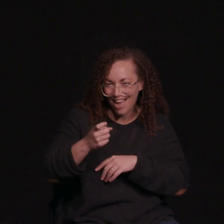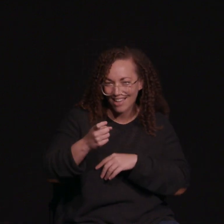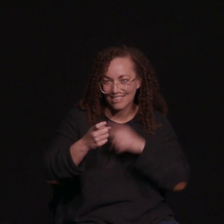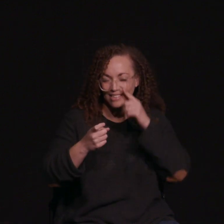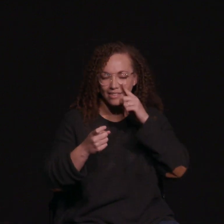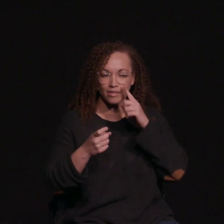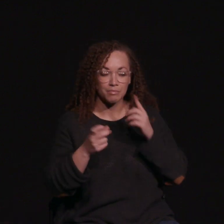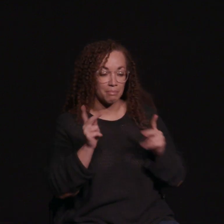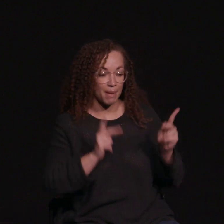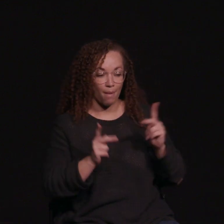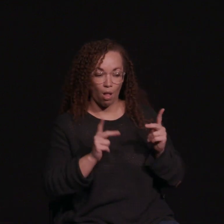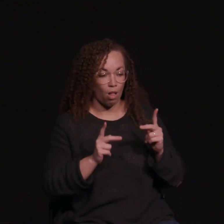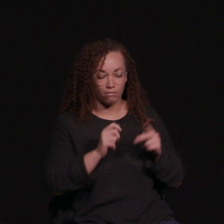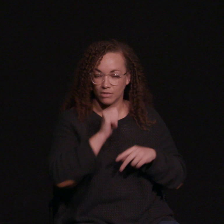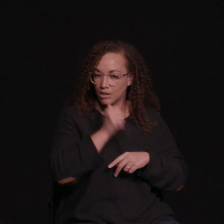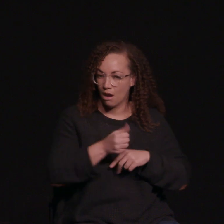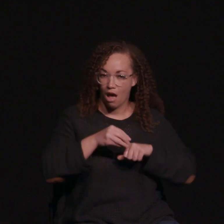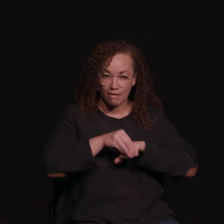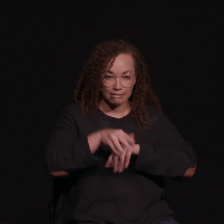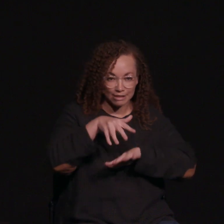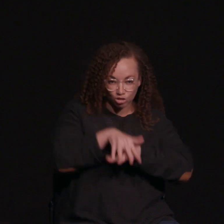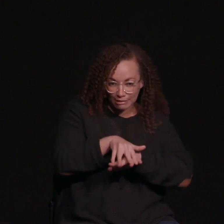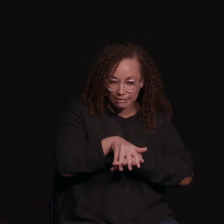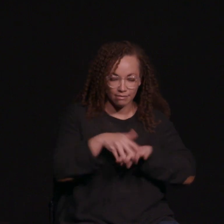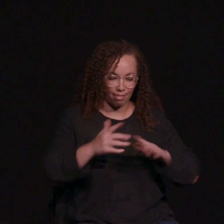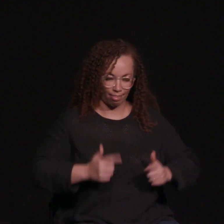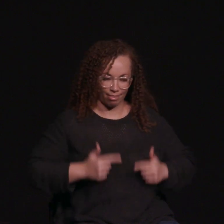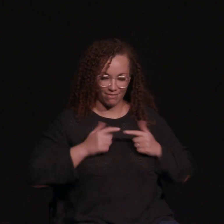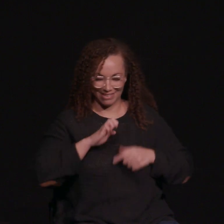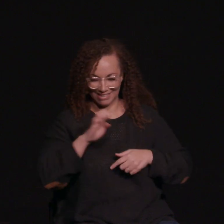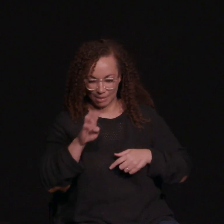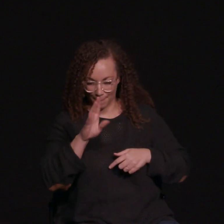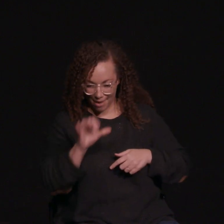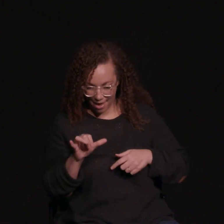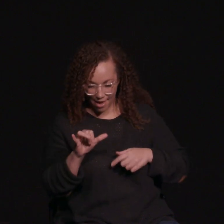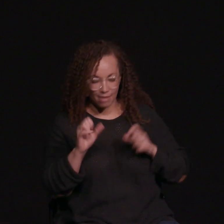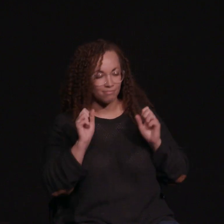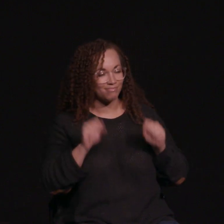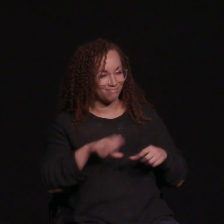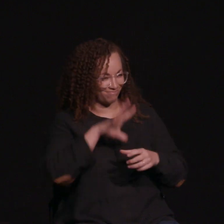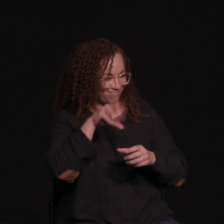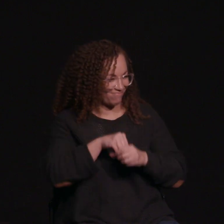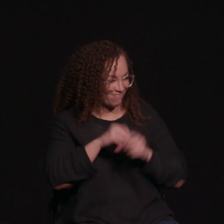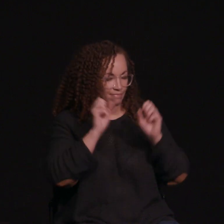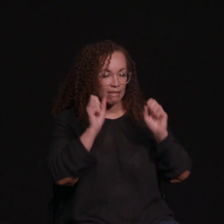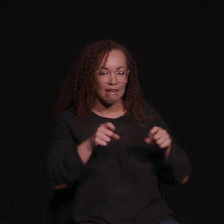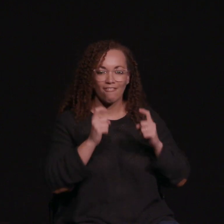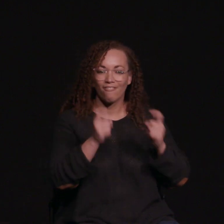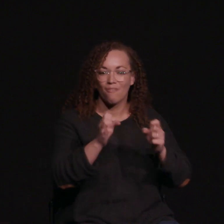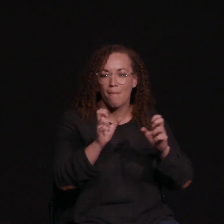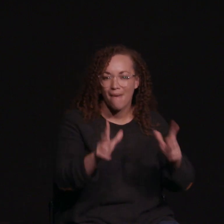people living in the East Bay to participate in the rematriation of the land to indigenous people.